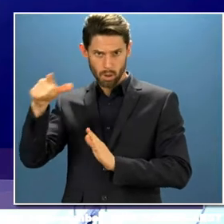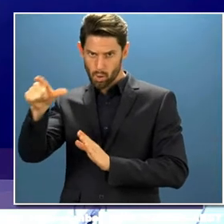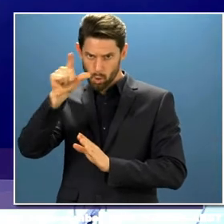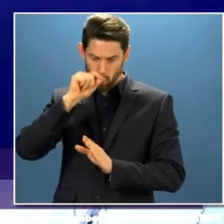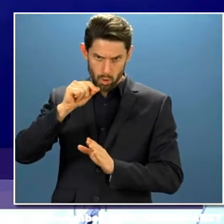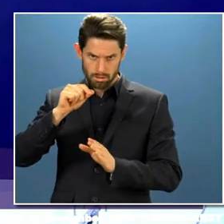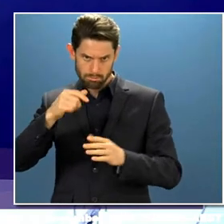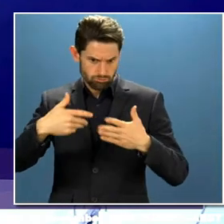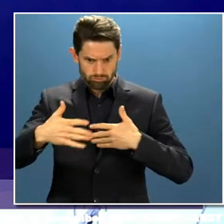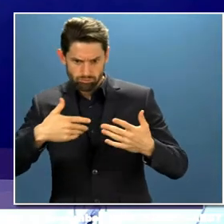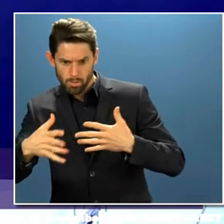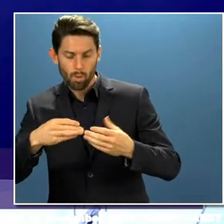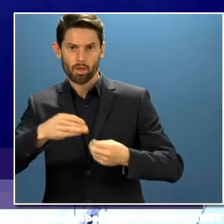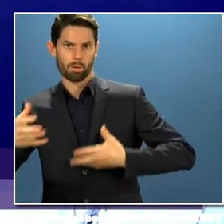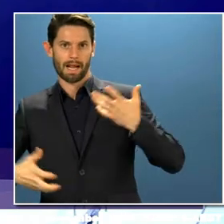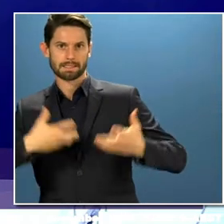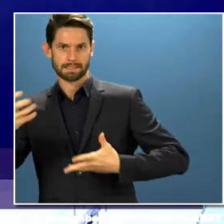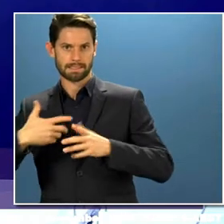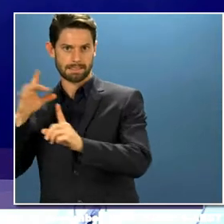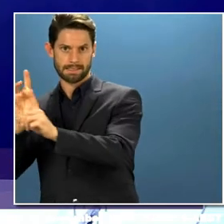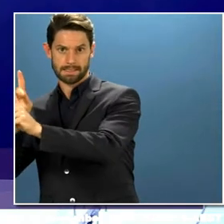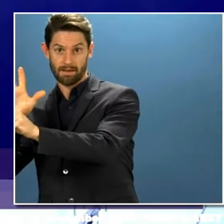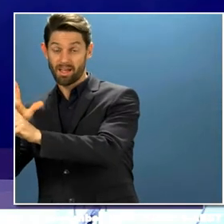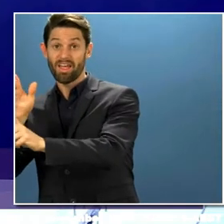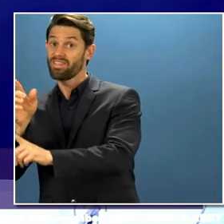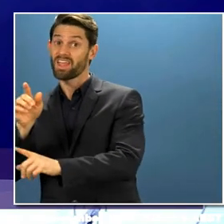then the High Court said that this was inconsistent with the separation